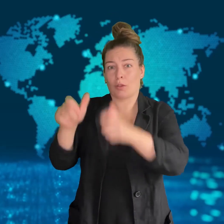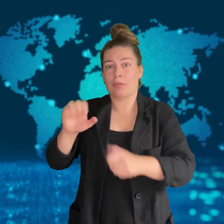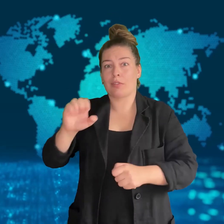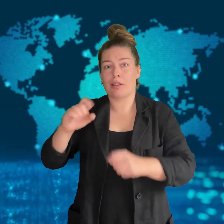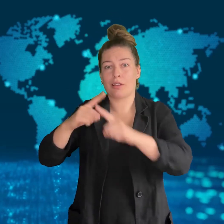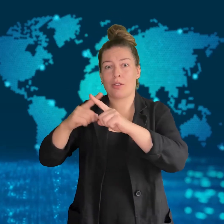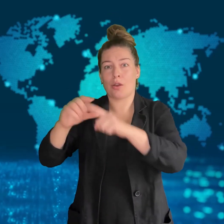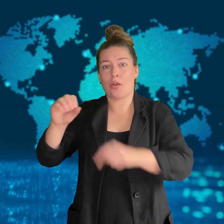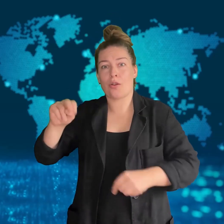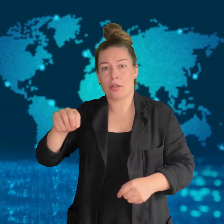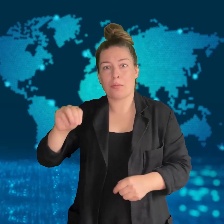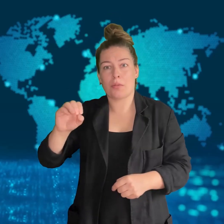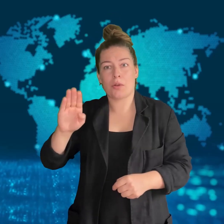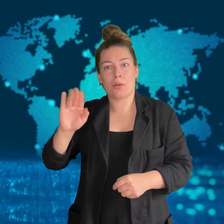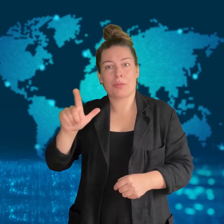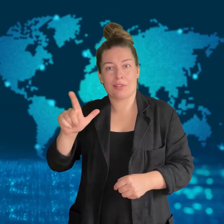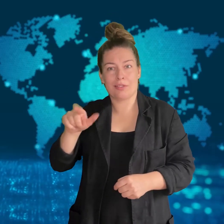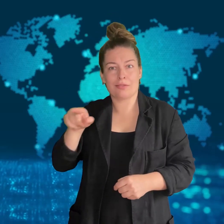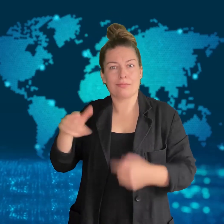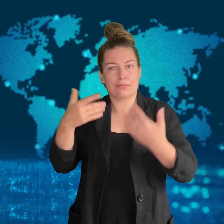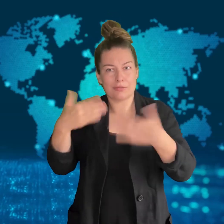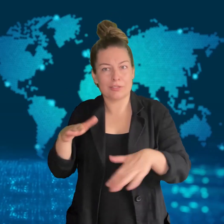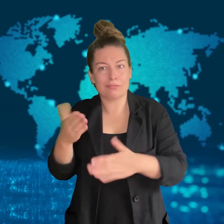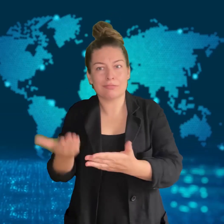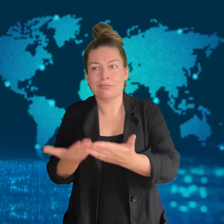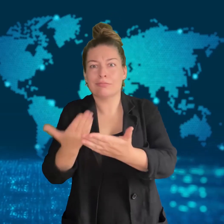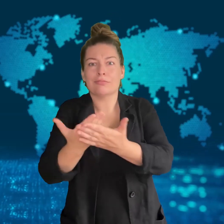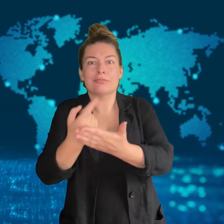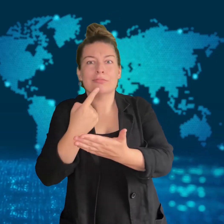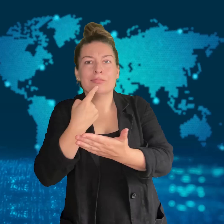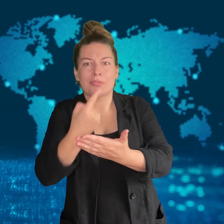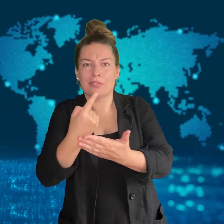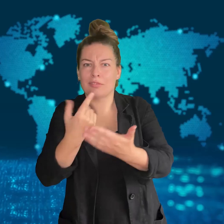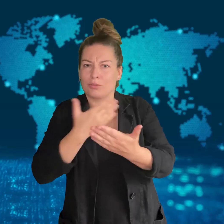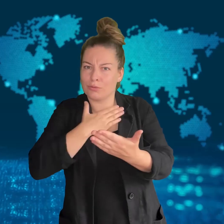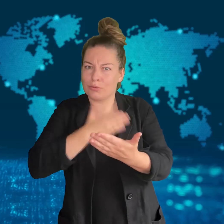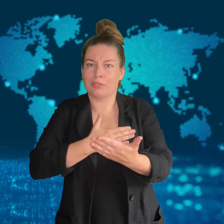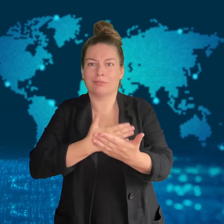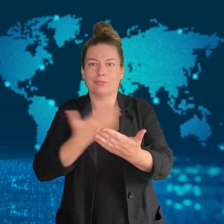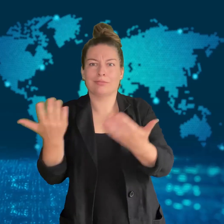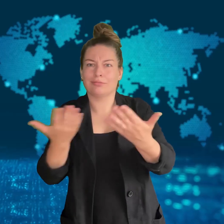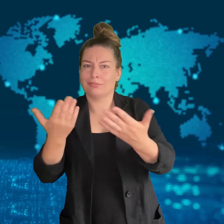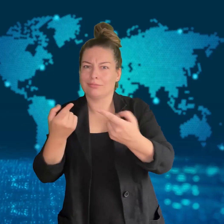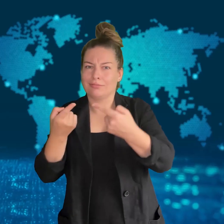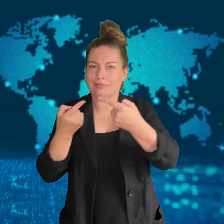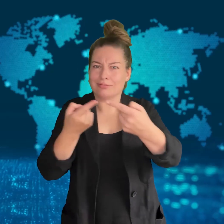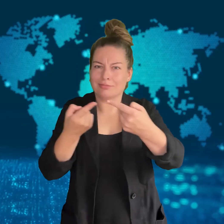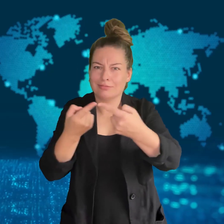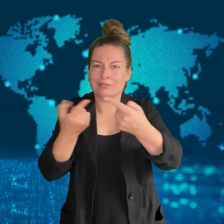saying that recycling does work.